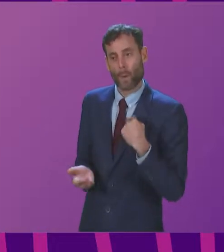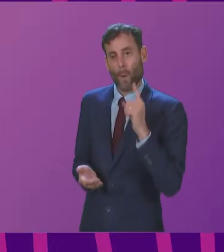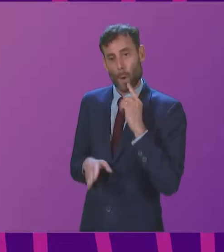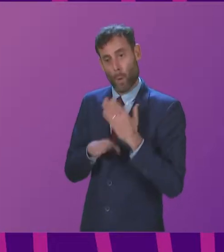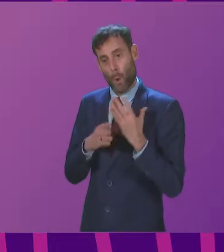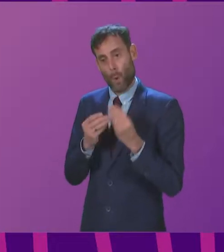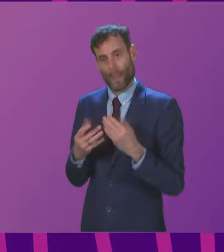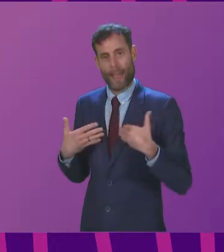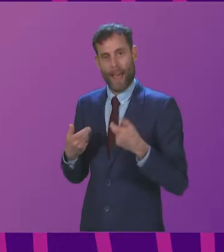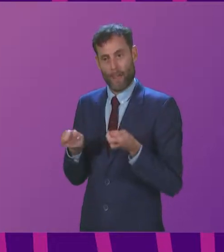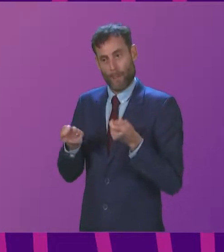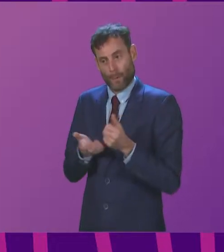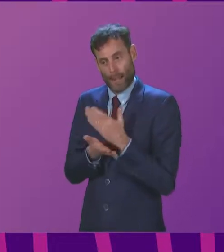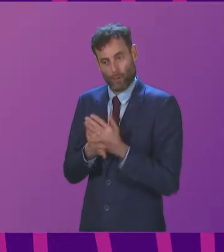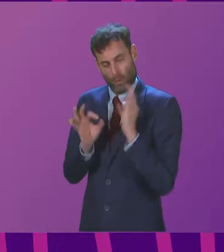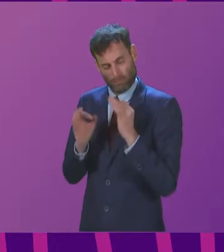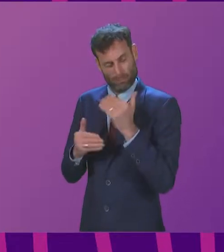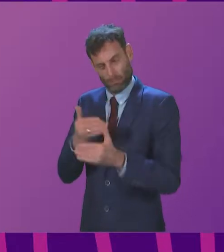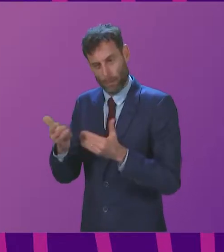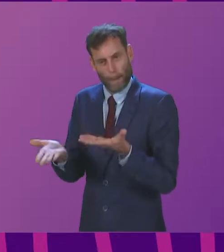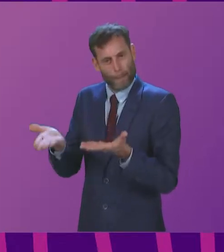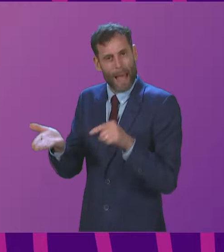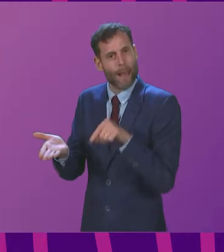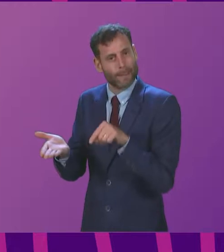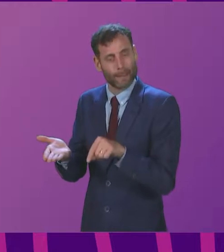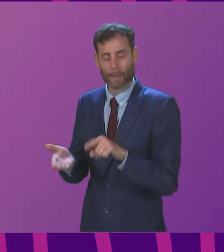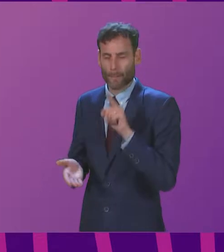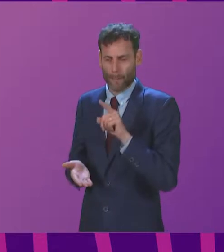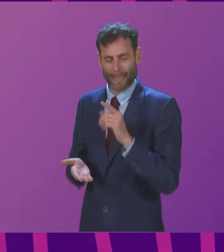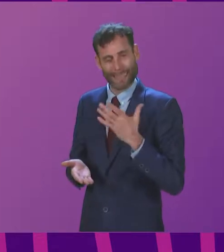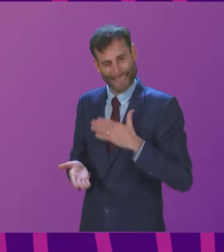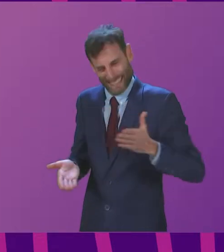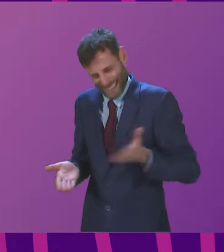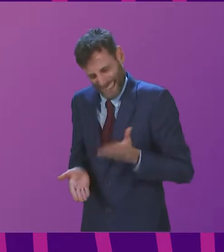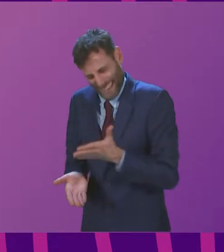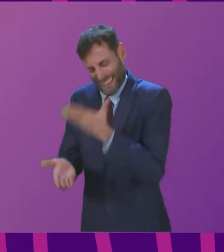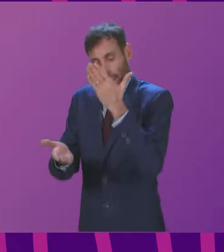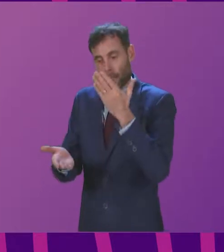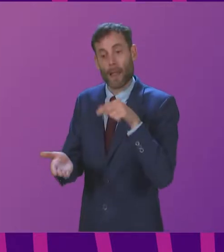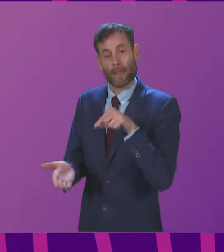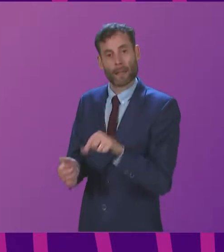that that balance is the right one. Overall, the quicker that we get through the vaccination programme, the better protection that everyone will have.